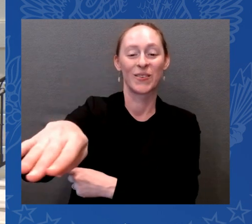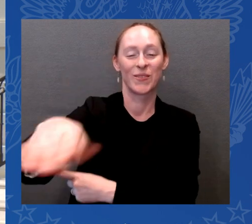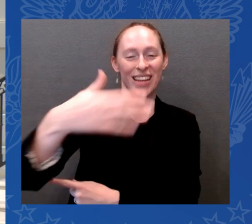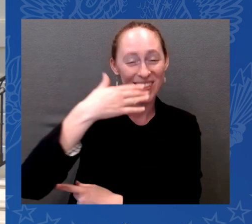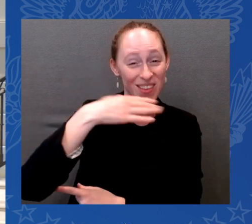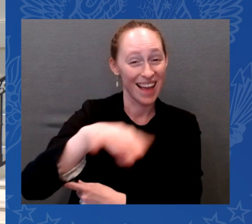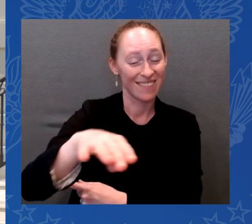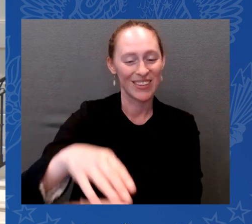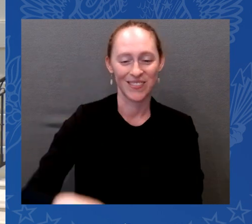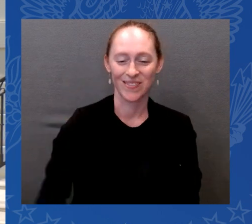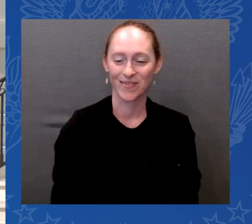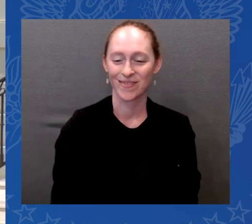The Vice President: Good afternoon.